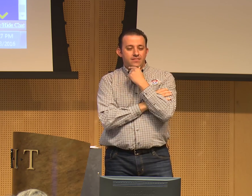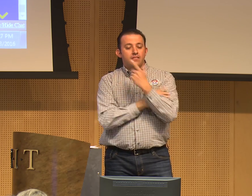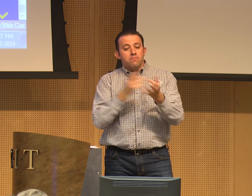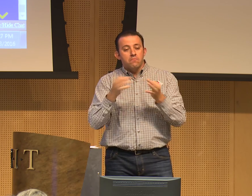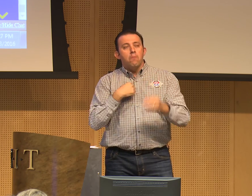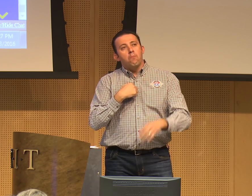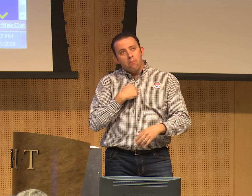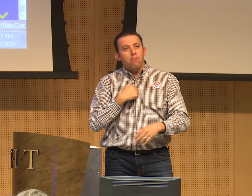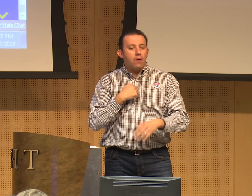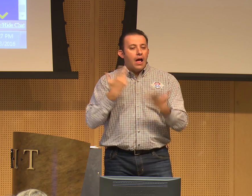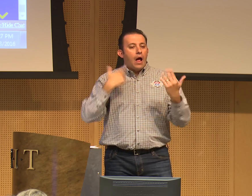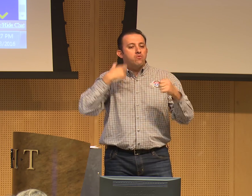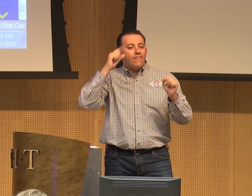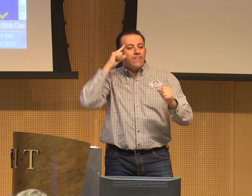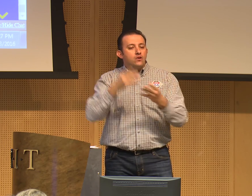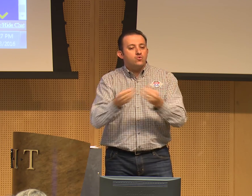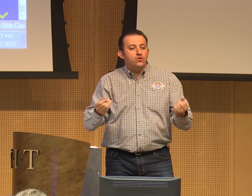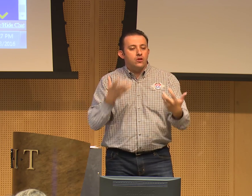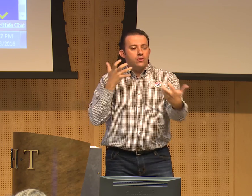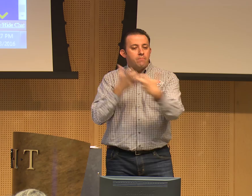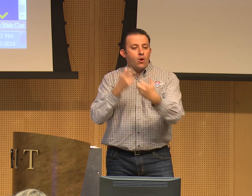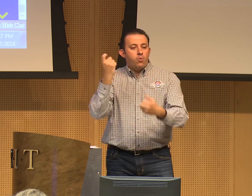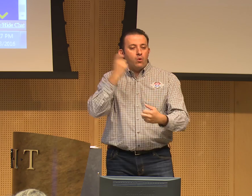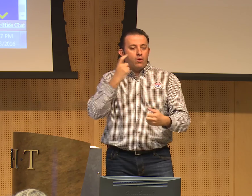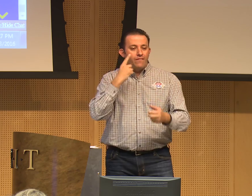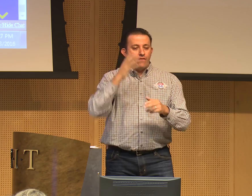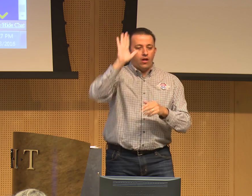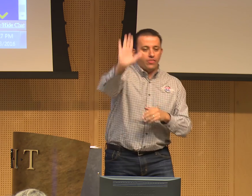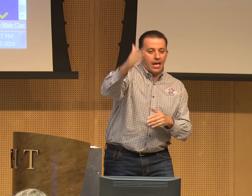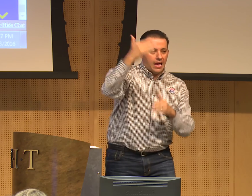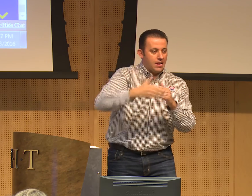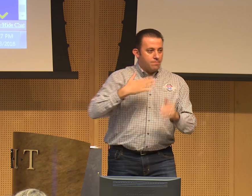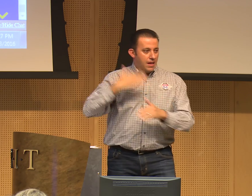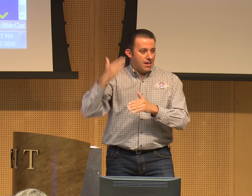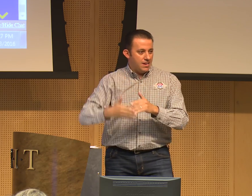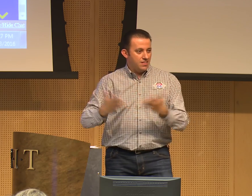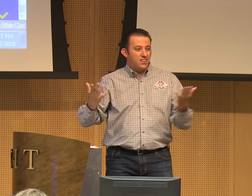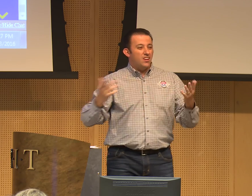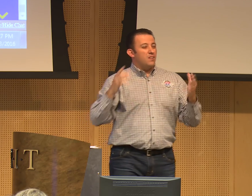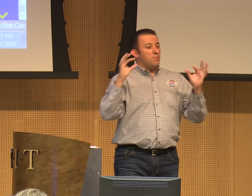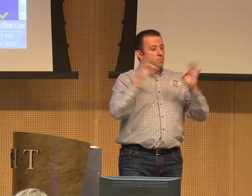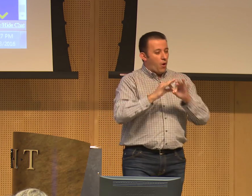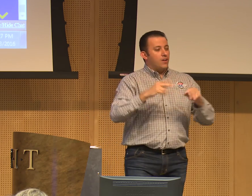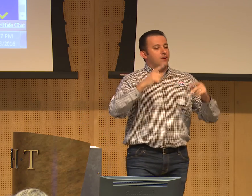What's it going to take, right? It's about finding a solution. It needs to be a win/win for both of us.